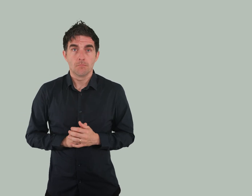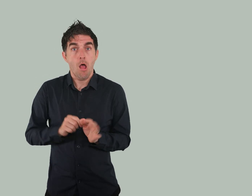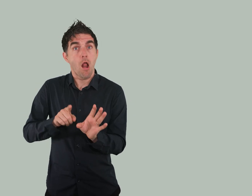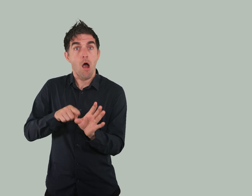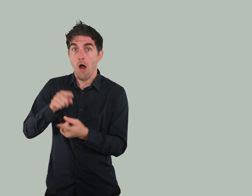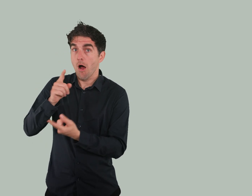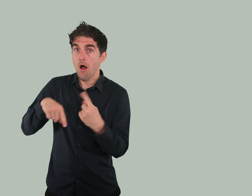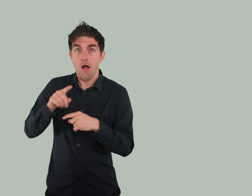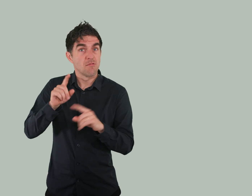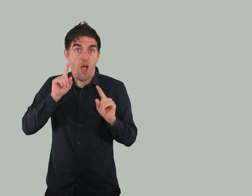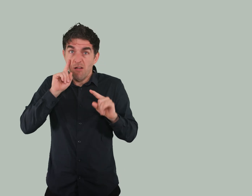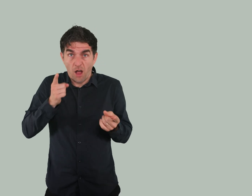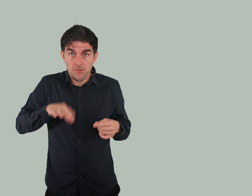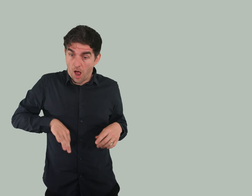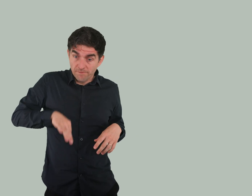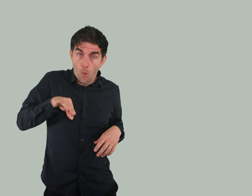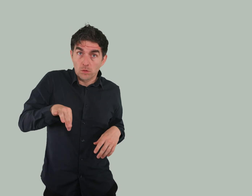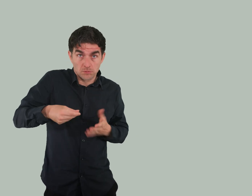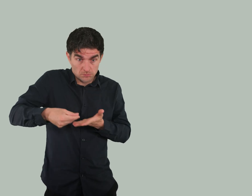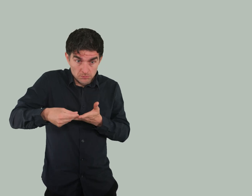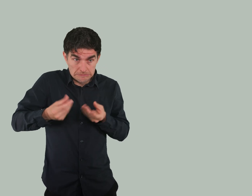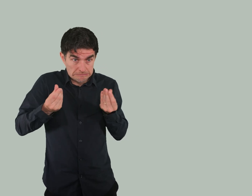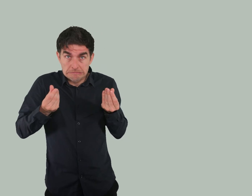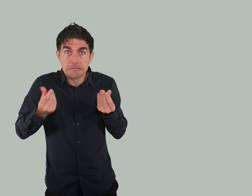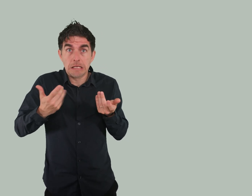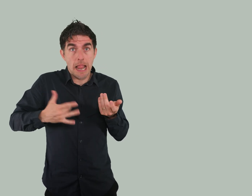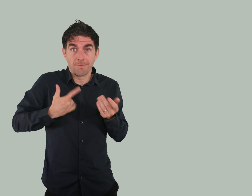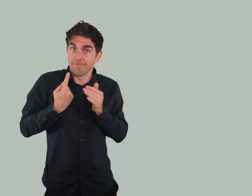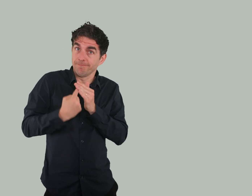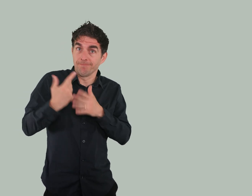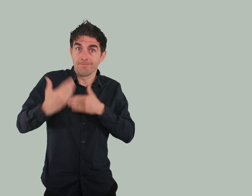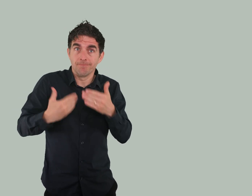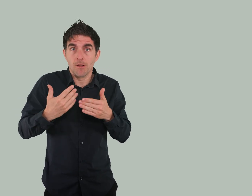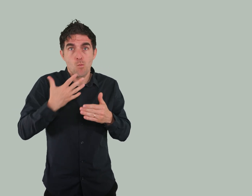Young people who cannot afford to live independently